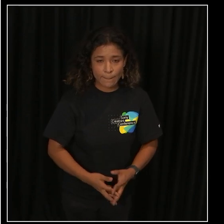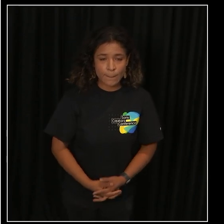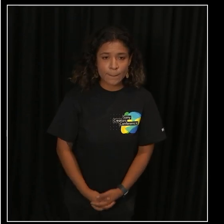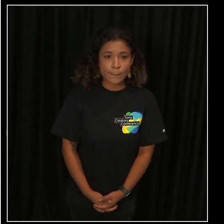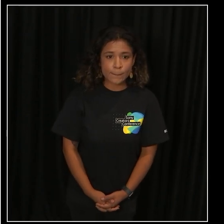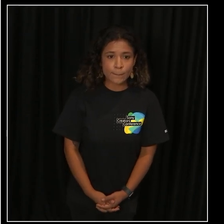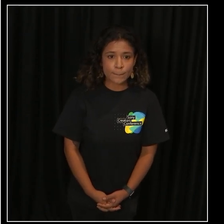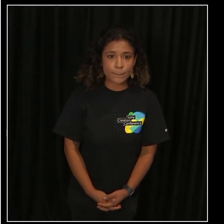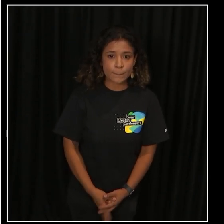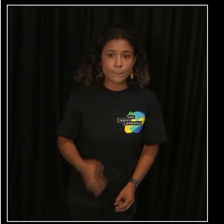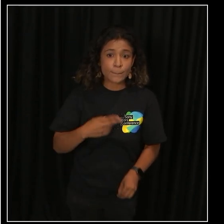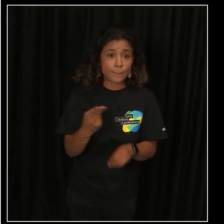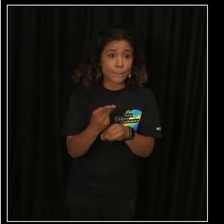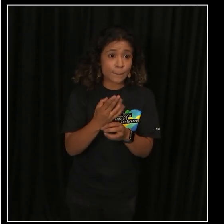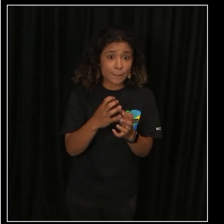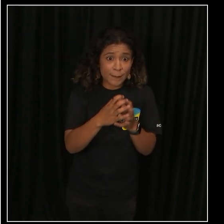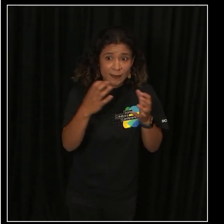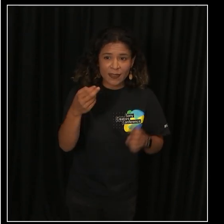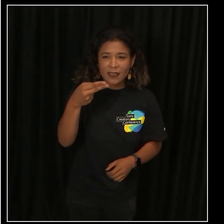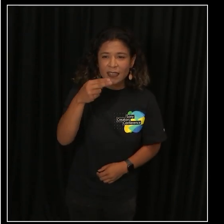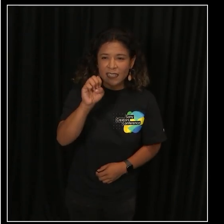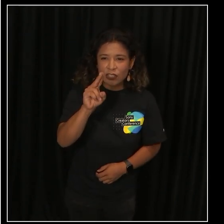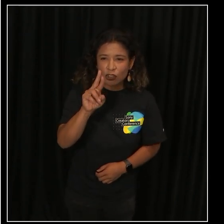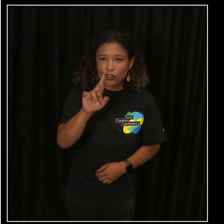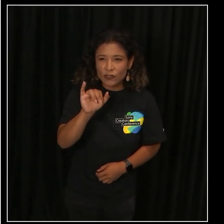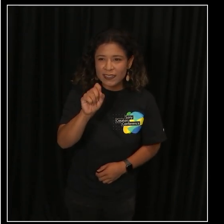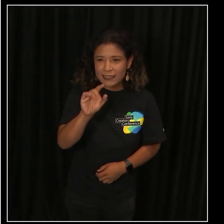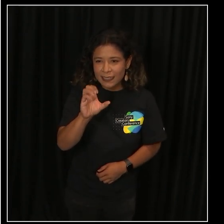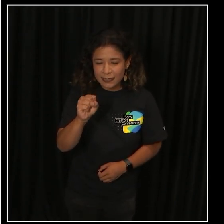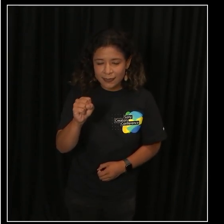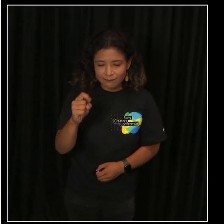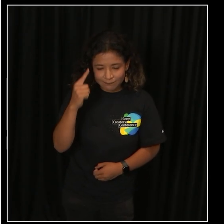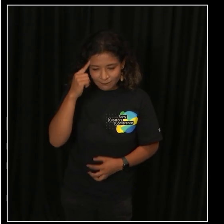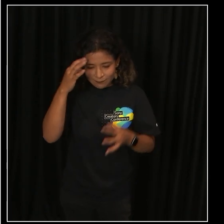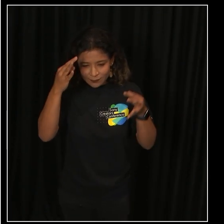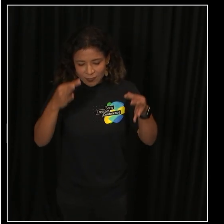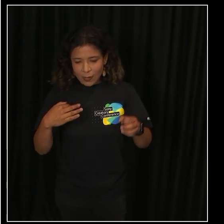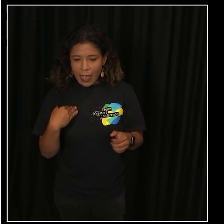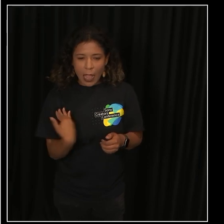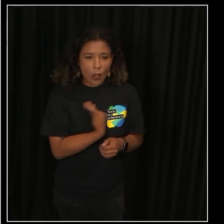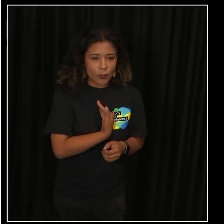We use a lot of heuristics to adjust the parameters of these filters.